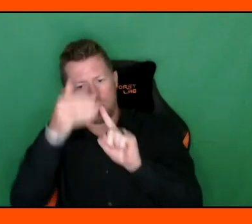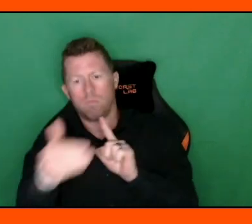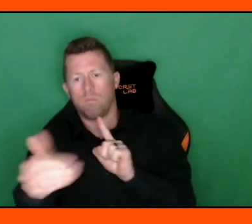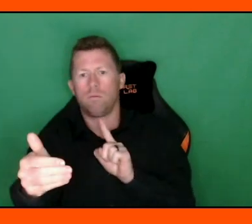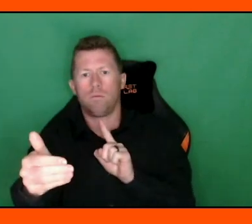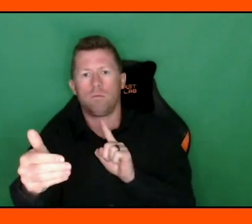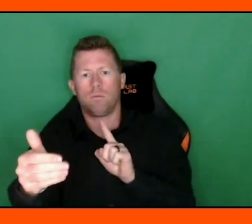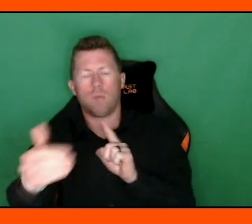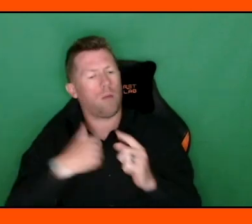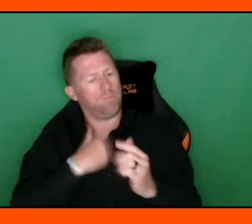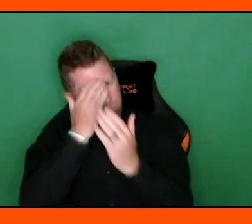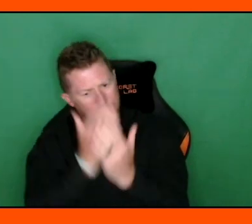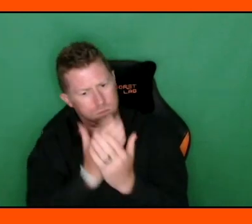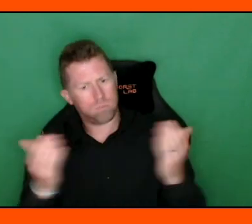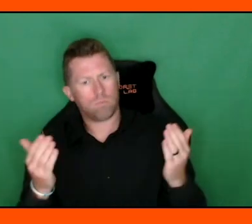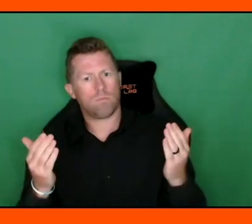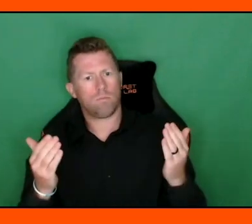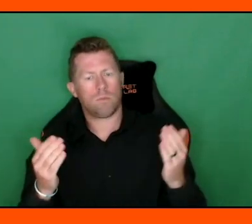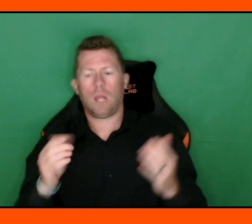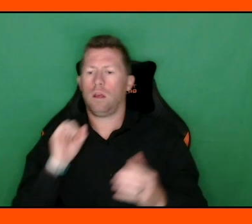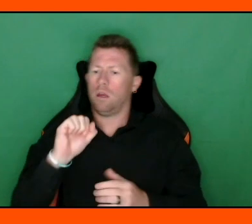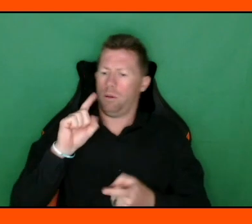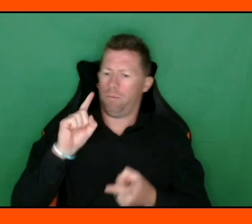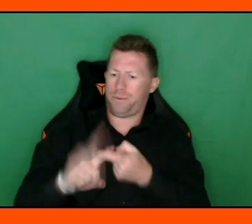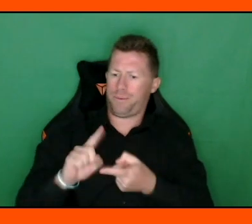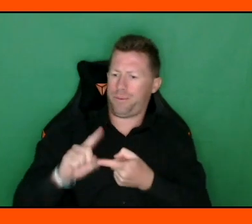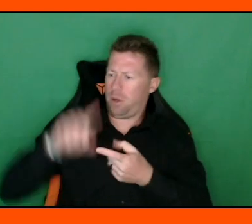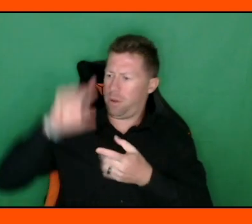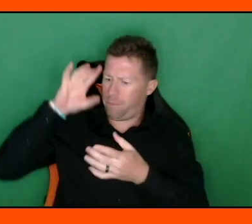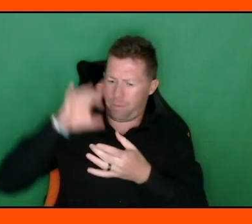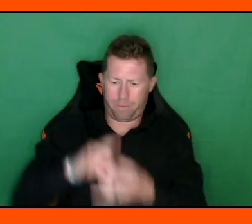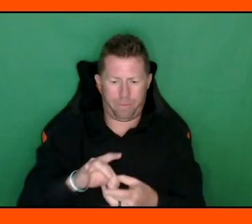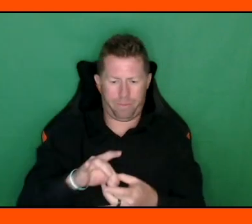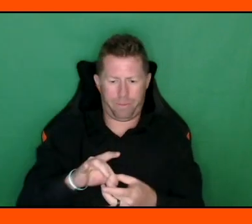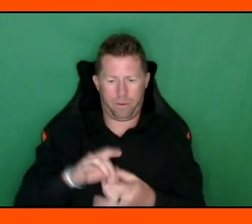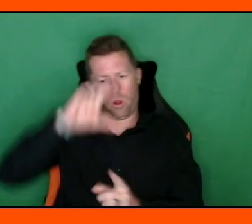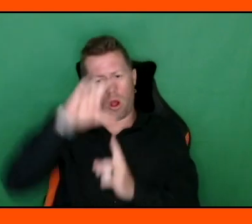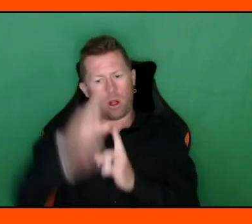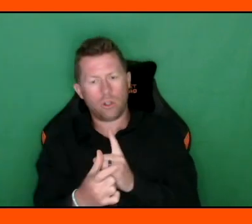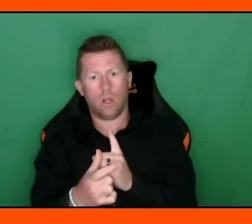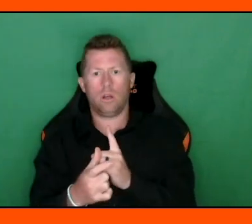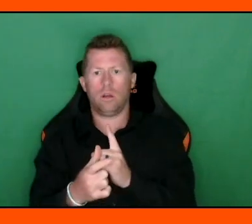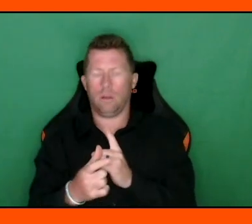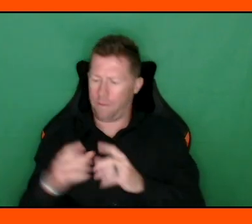and acknowledging their continuing culture and the contribution they make to the country that I am on.